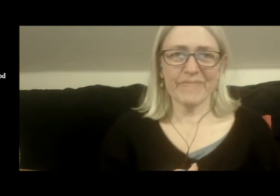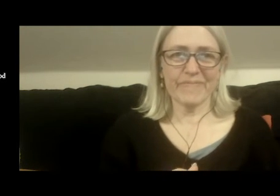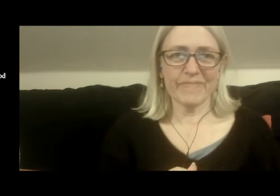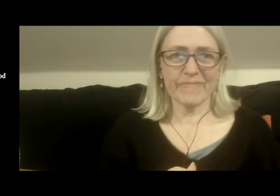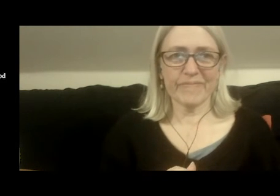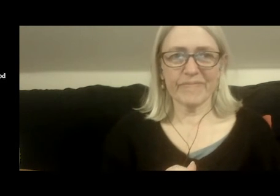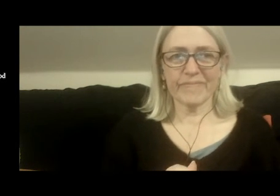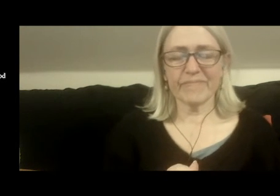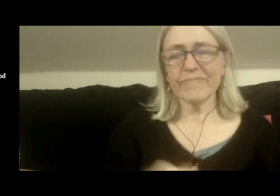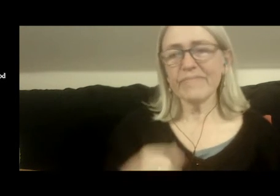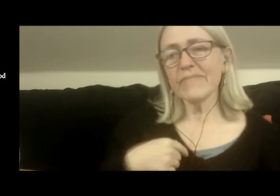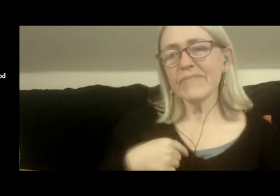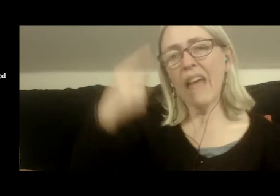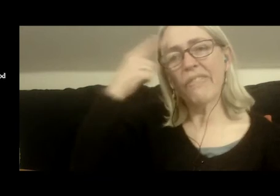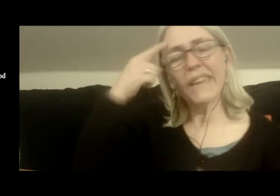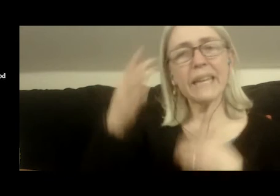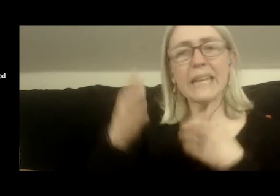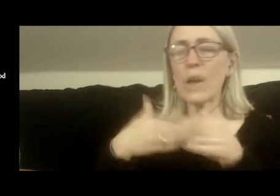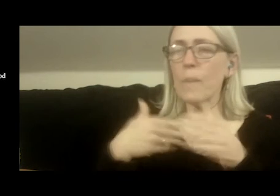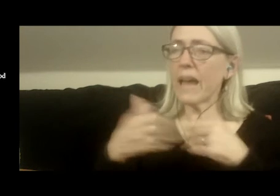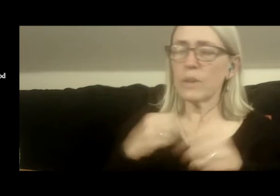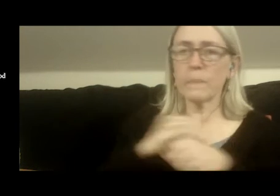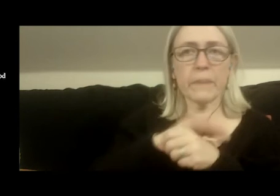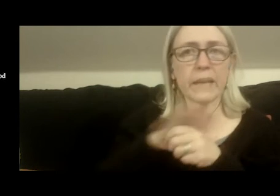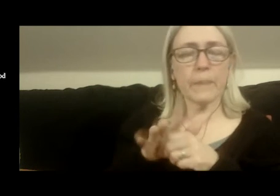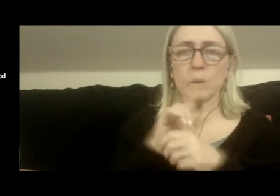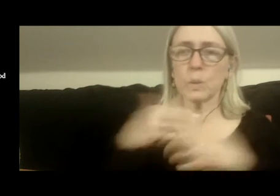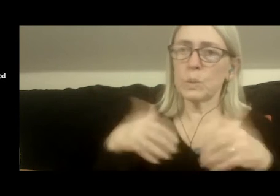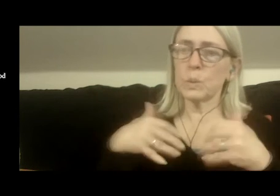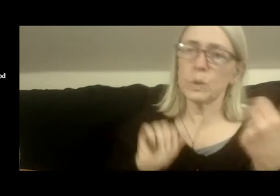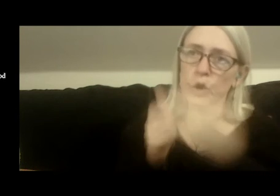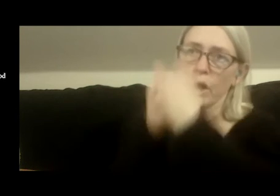you know, we all came together, worked together, and made it happen,